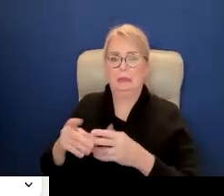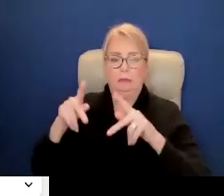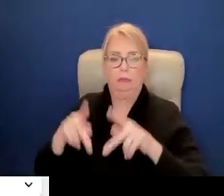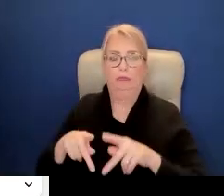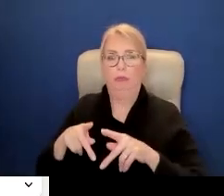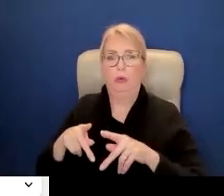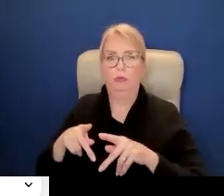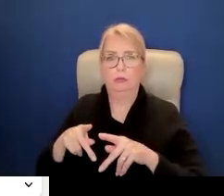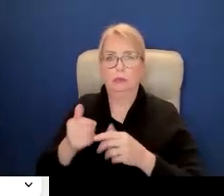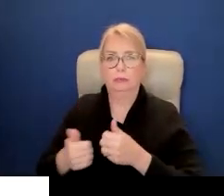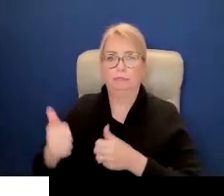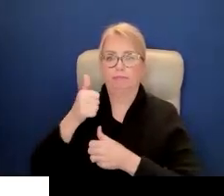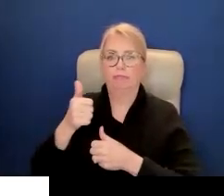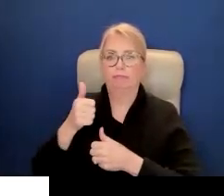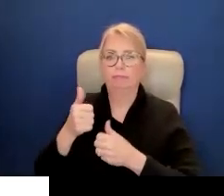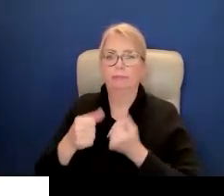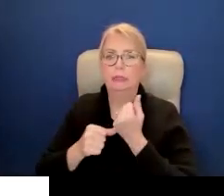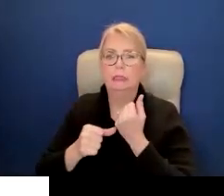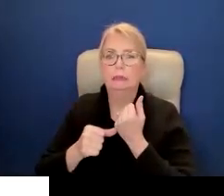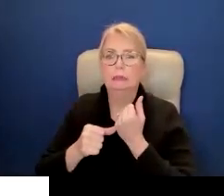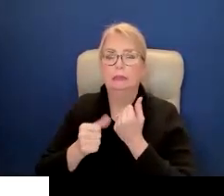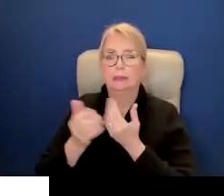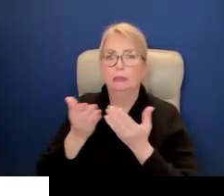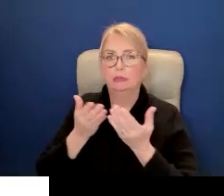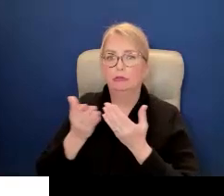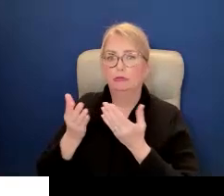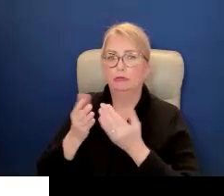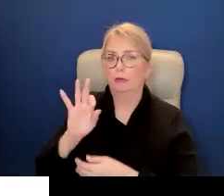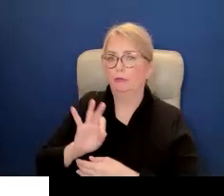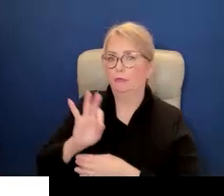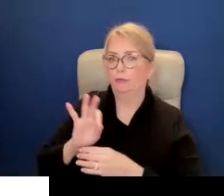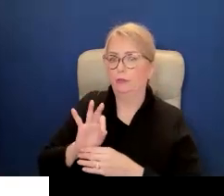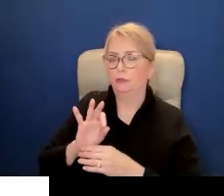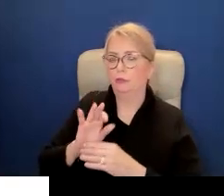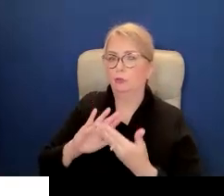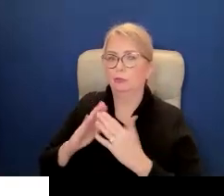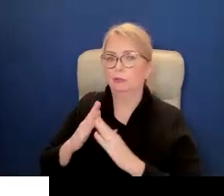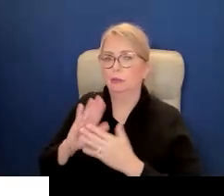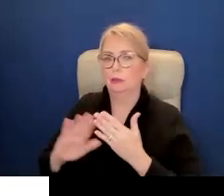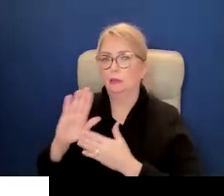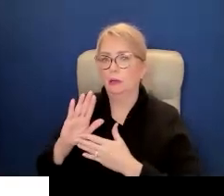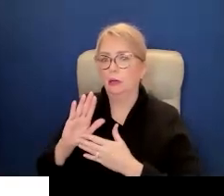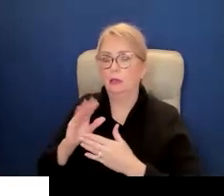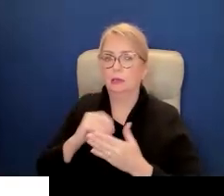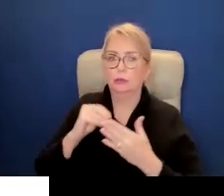with assisting and serving, Fresno City College students, staff and faculty with immigration matters.